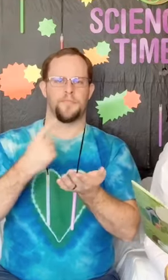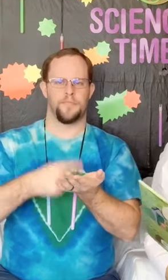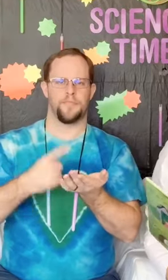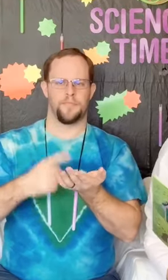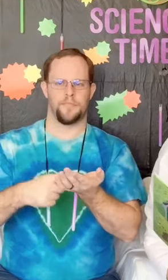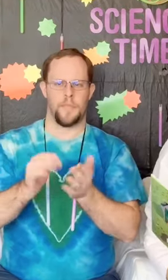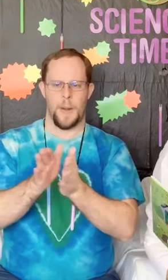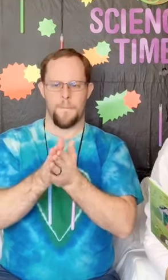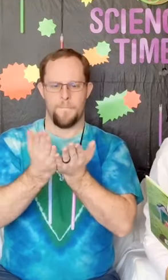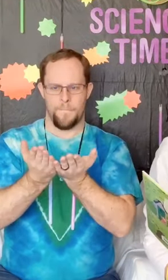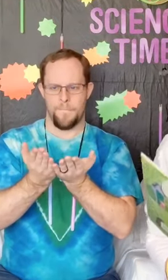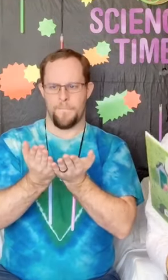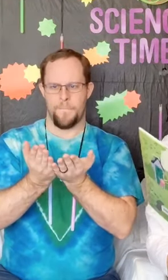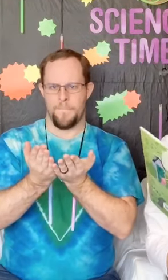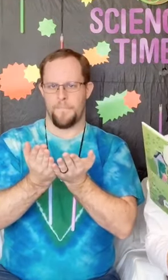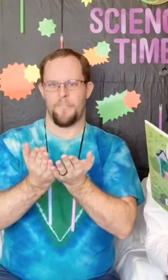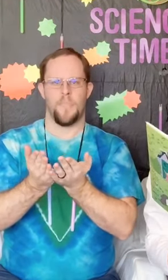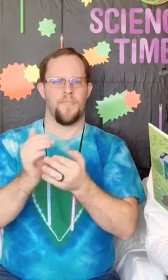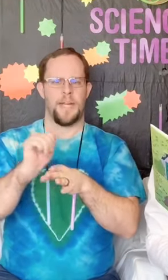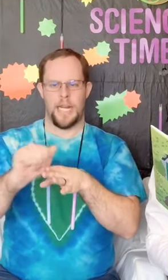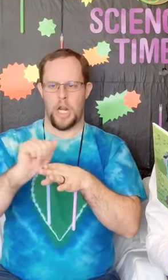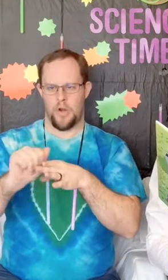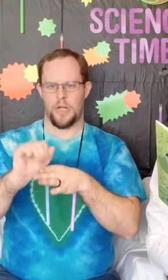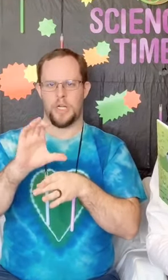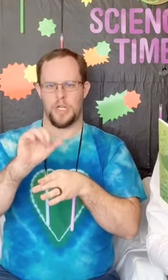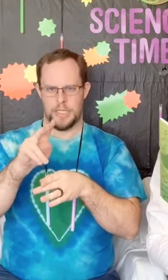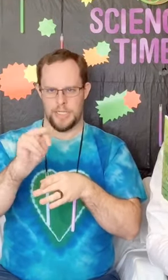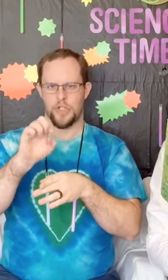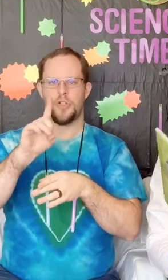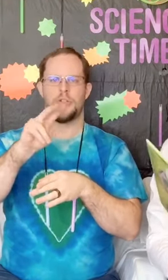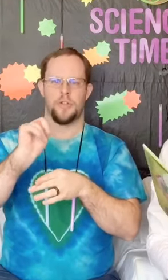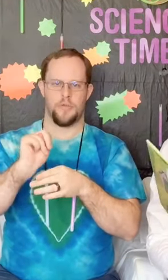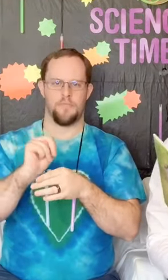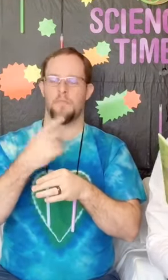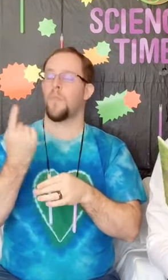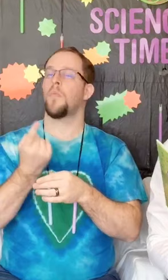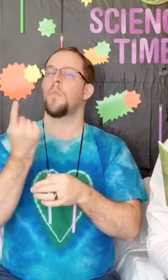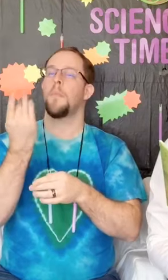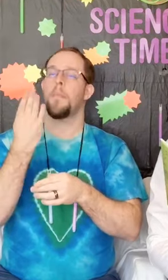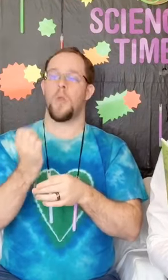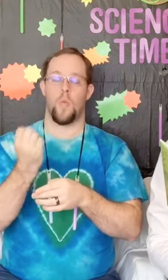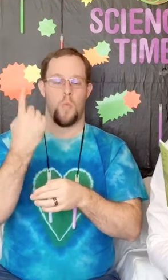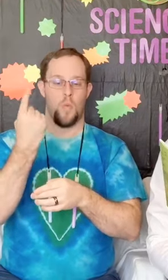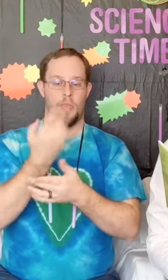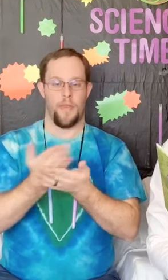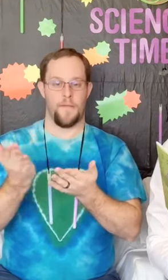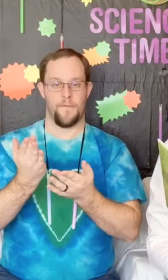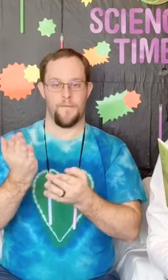of carrot conditions. It could only be one thing: forest...